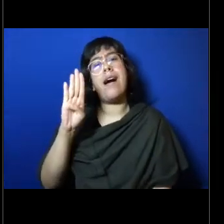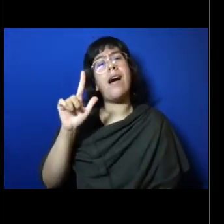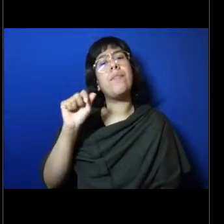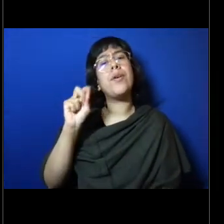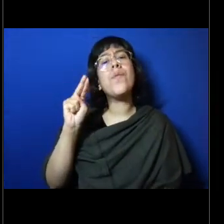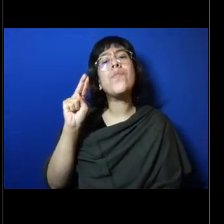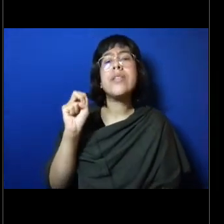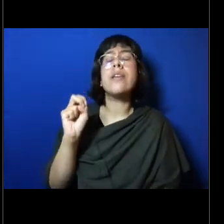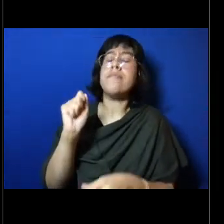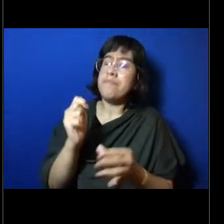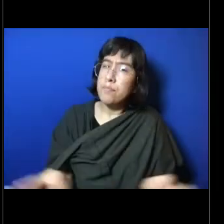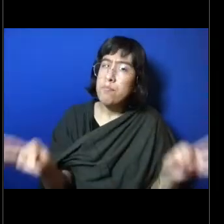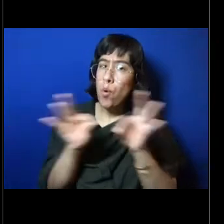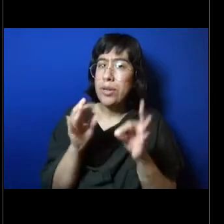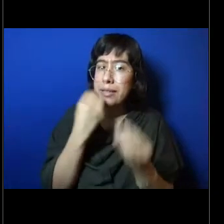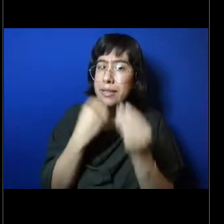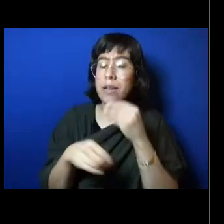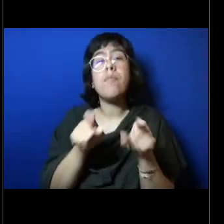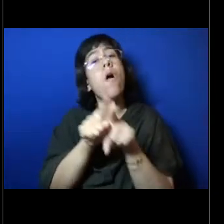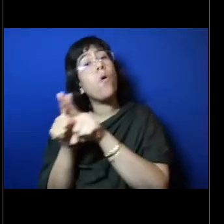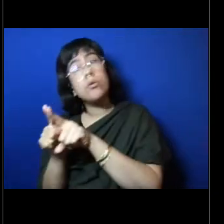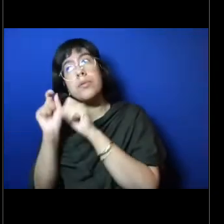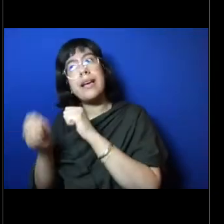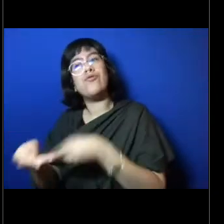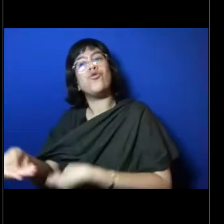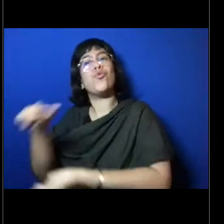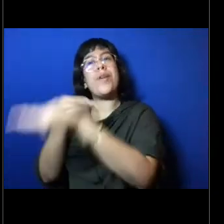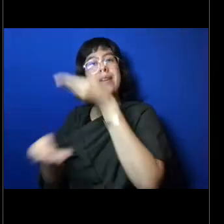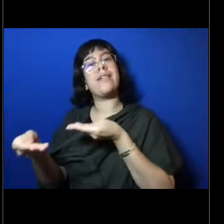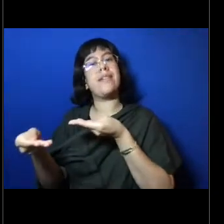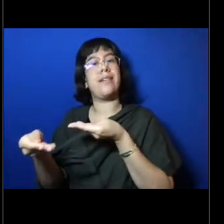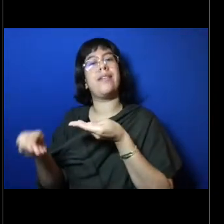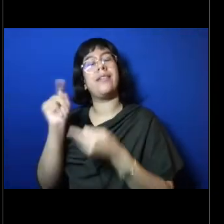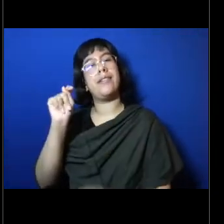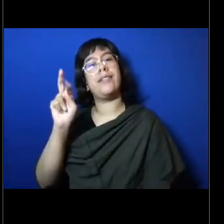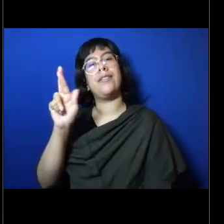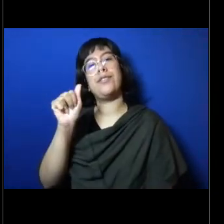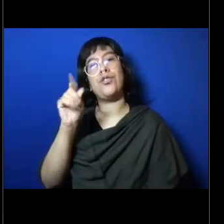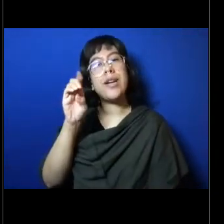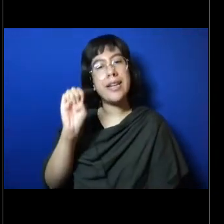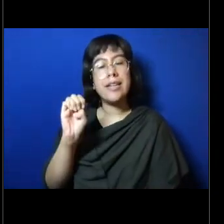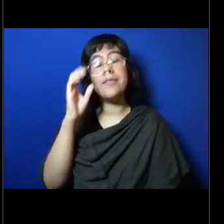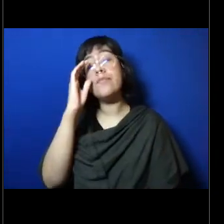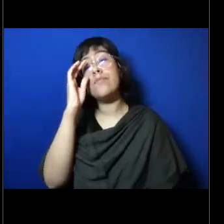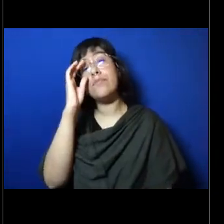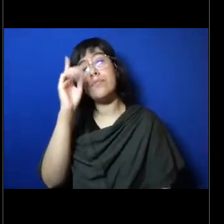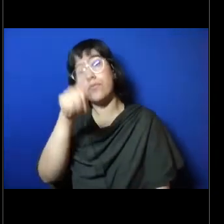but they were also an important trade item. And the coastal tribes all along the Southern California Coast,